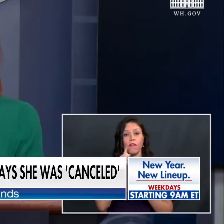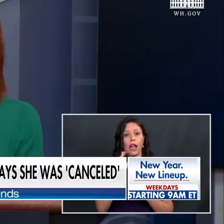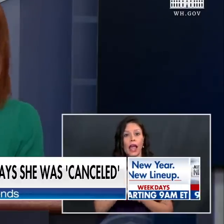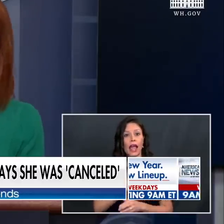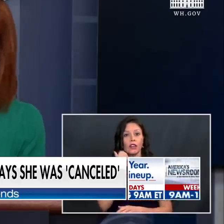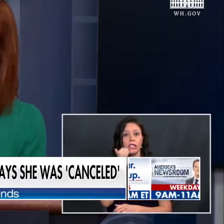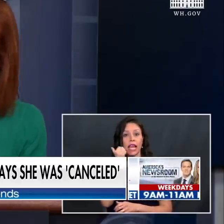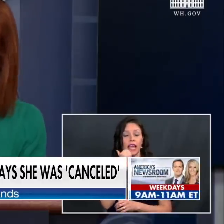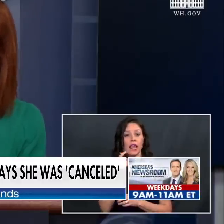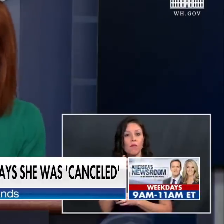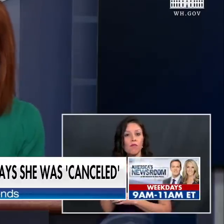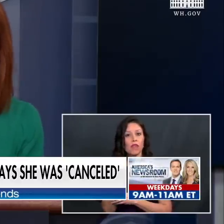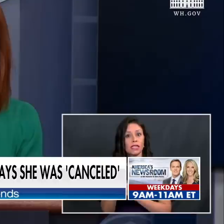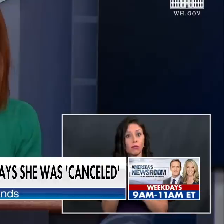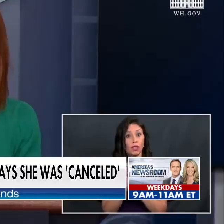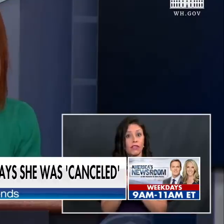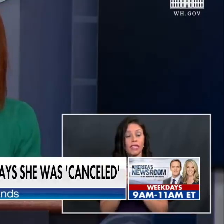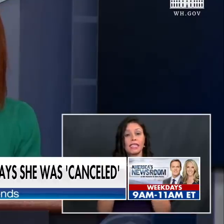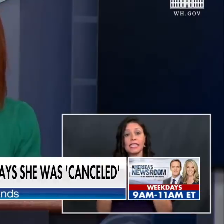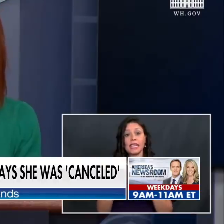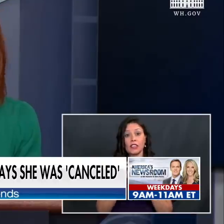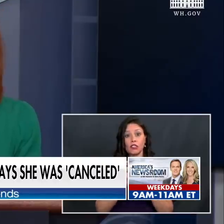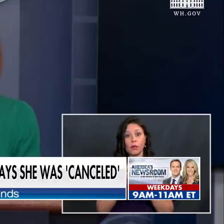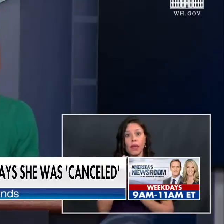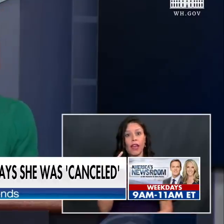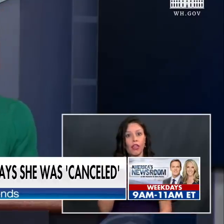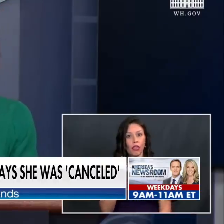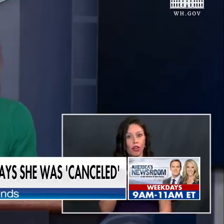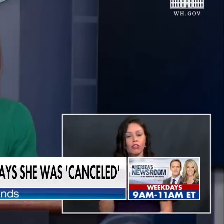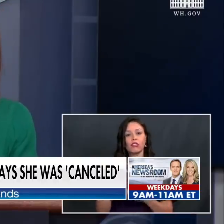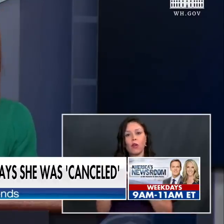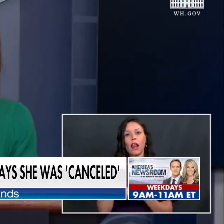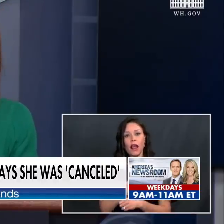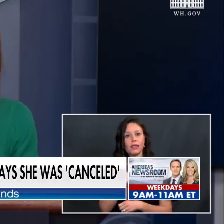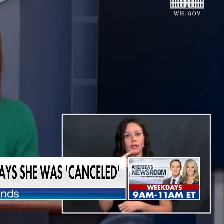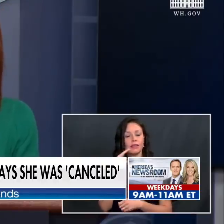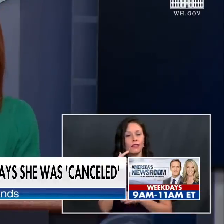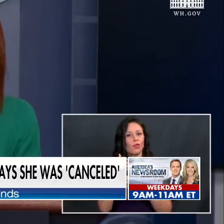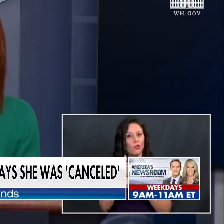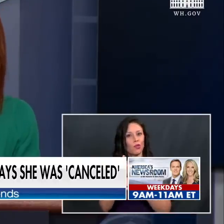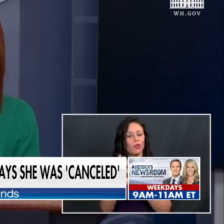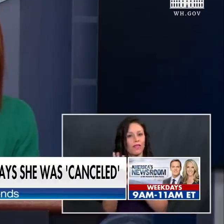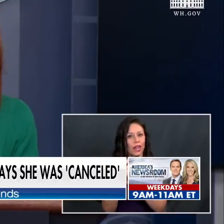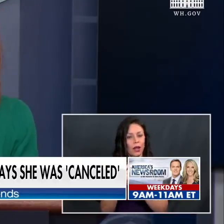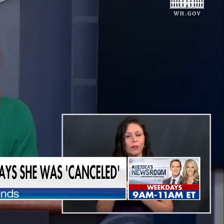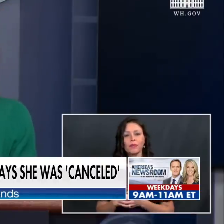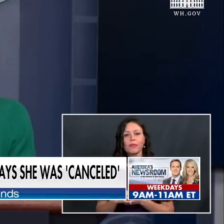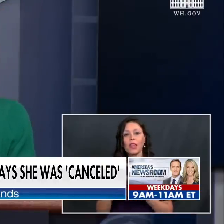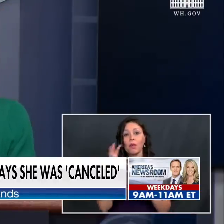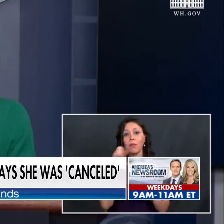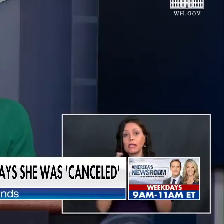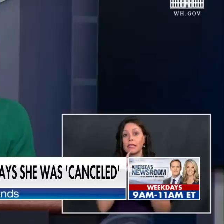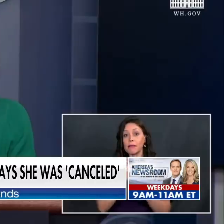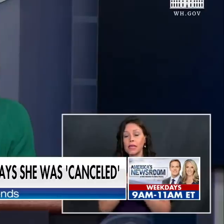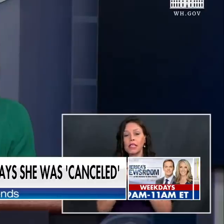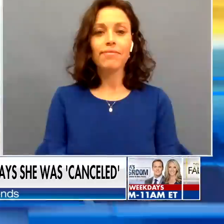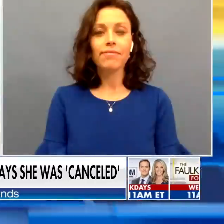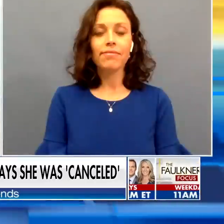FORMER PRESIDENT DONALD TRUMP AFTER AN ONLINE MOB OUTED HER FOR WEARING A KEEP AMERICA GREAT HAT IN INTERPRETING FOR